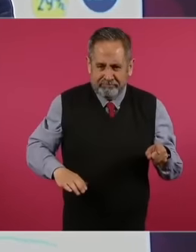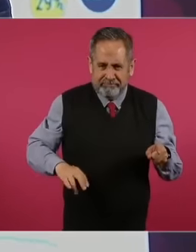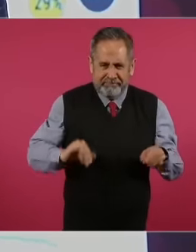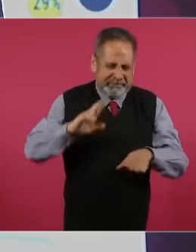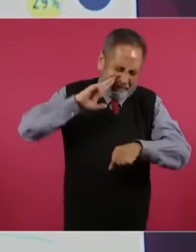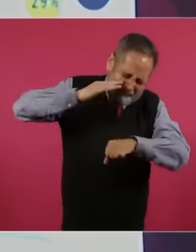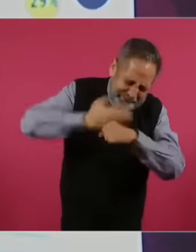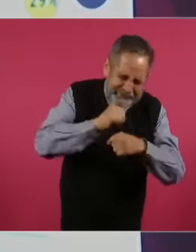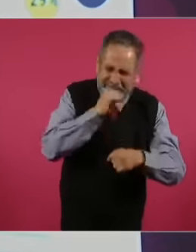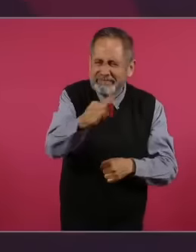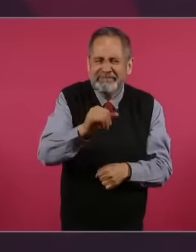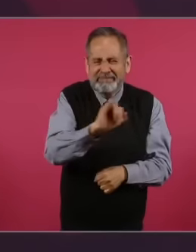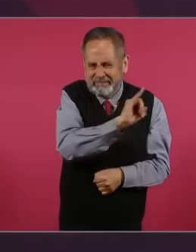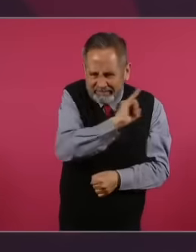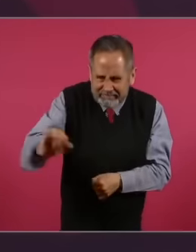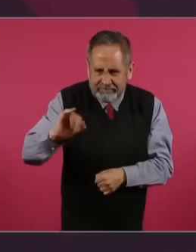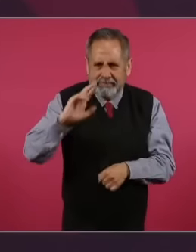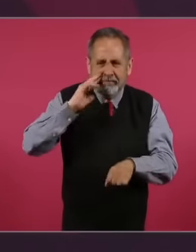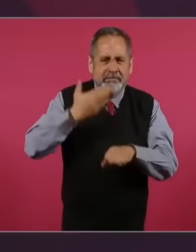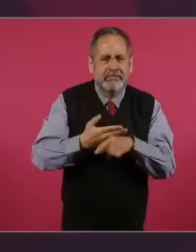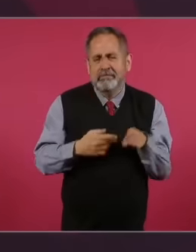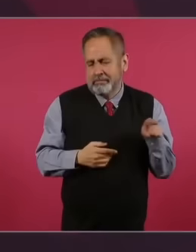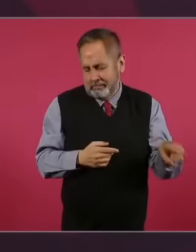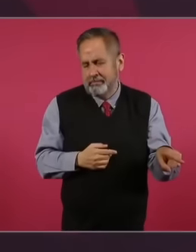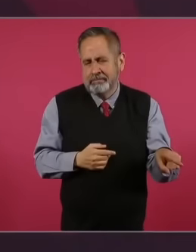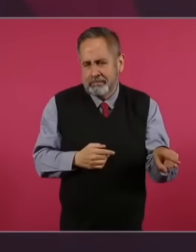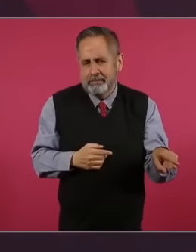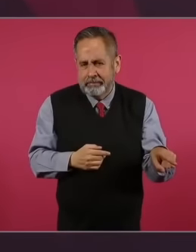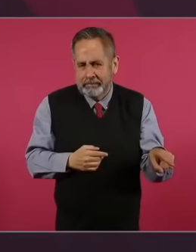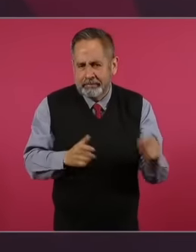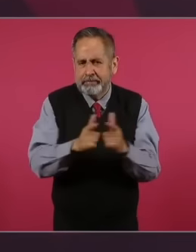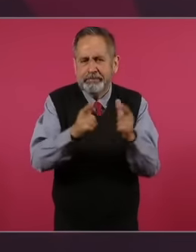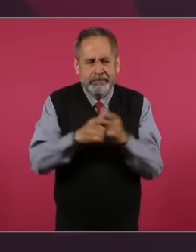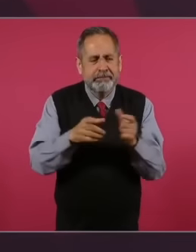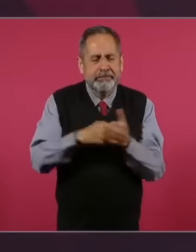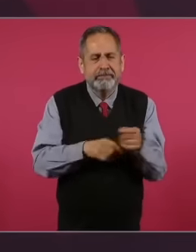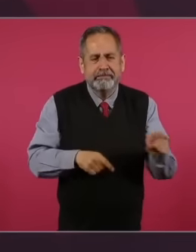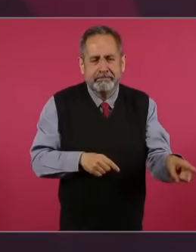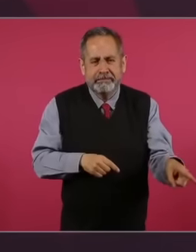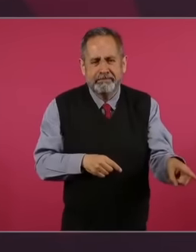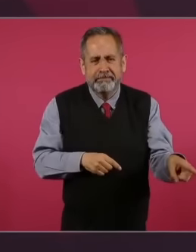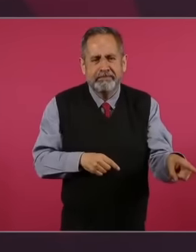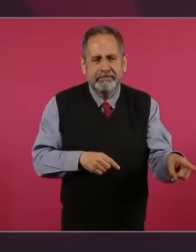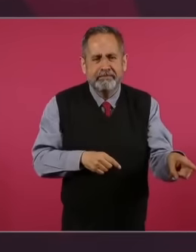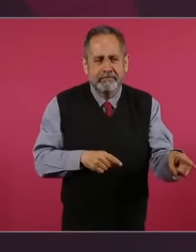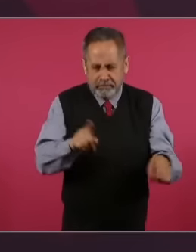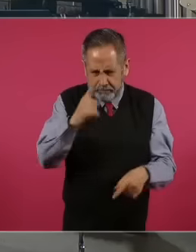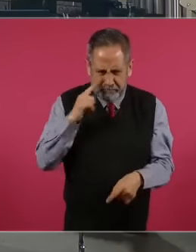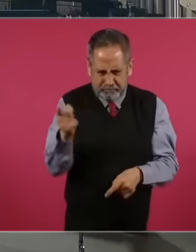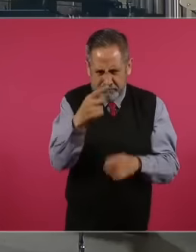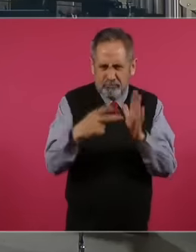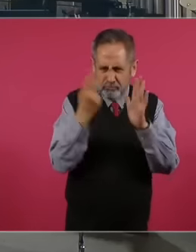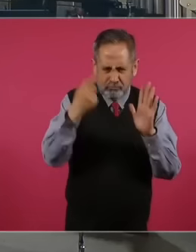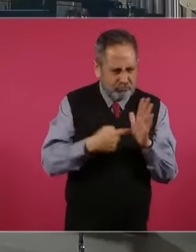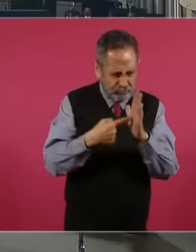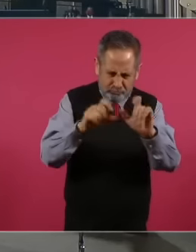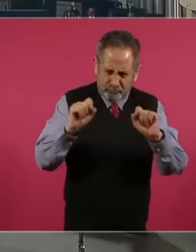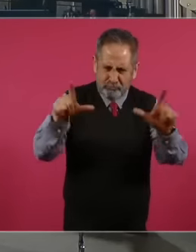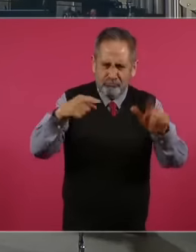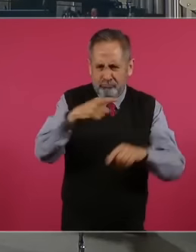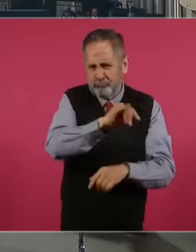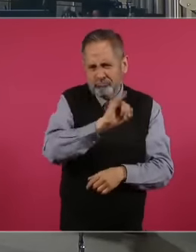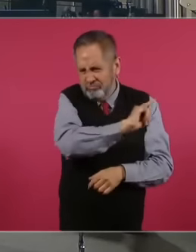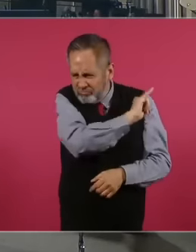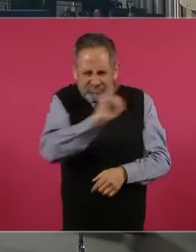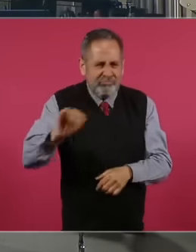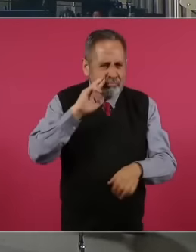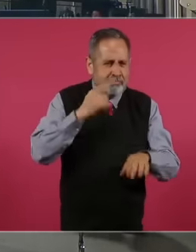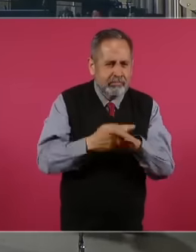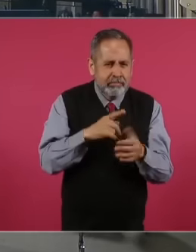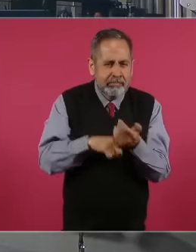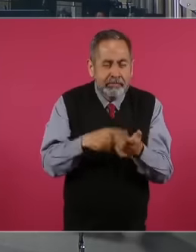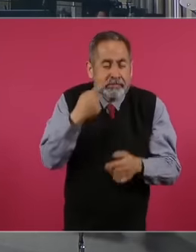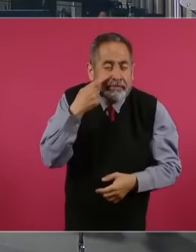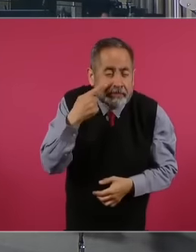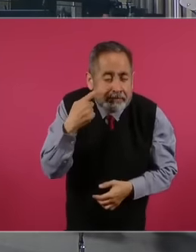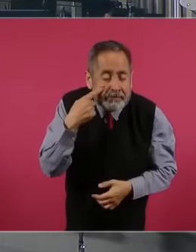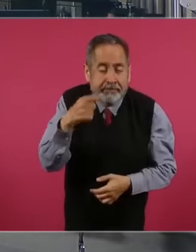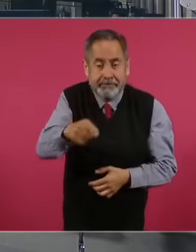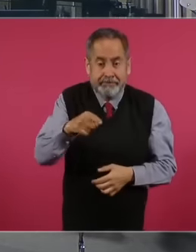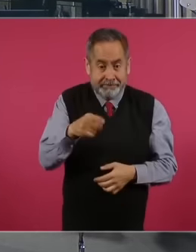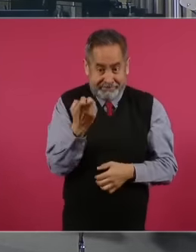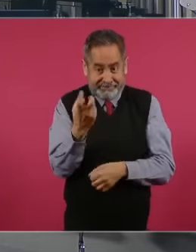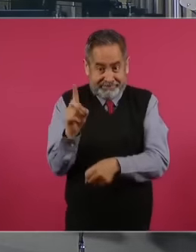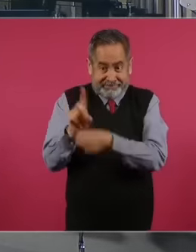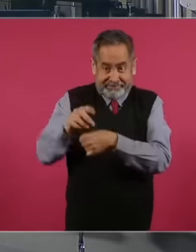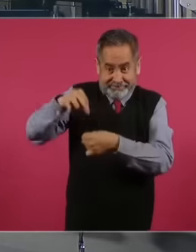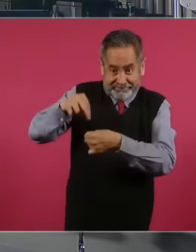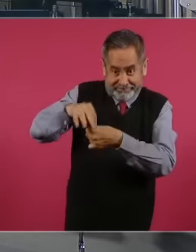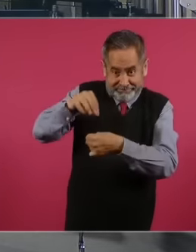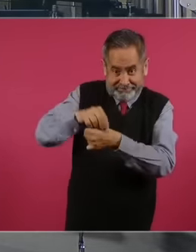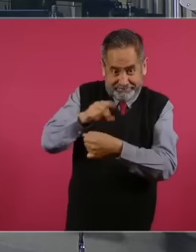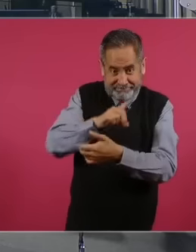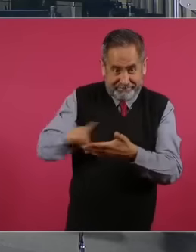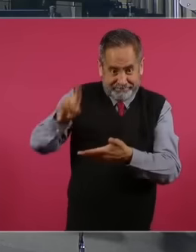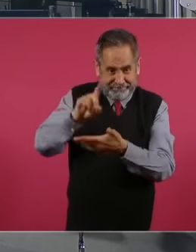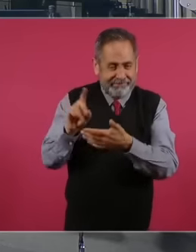of the candidate of the conservative bloc Put again that at 7 at night on the day of the